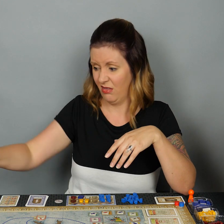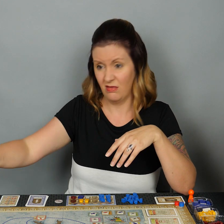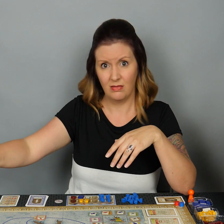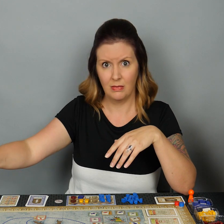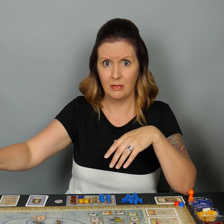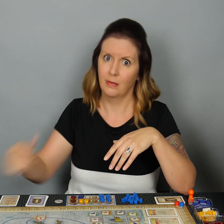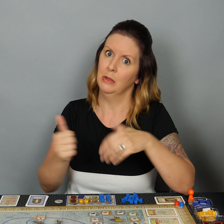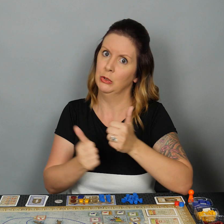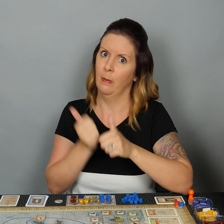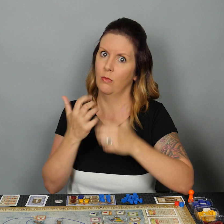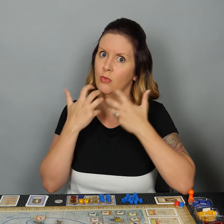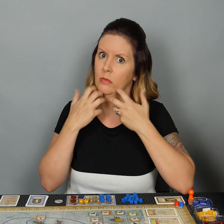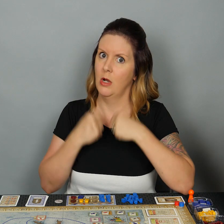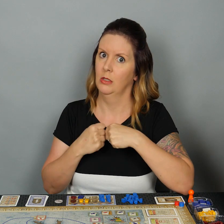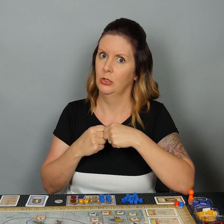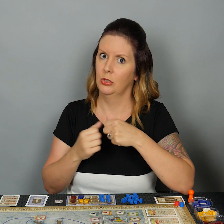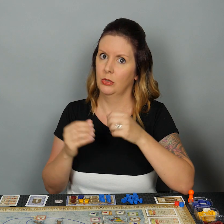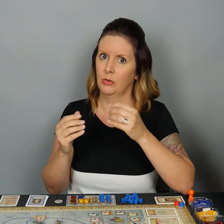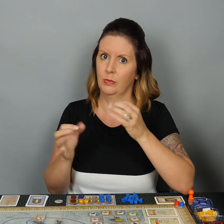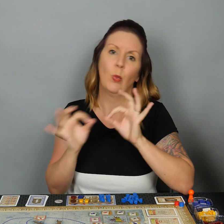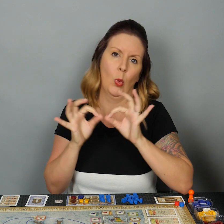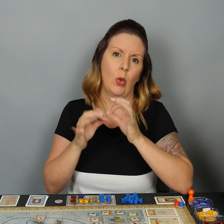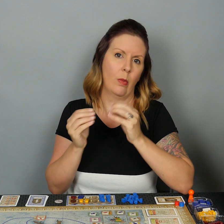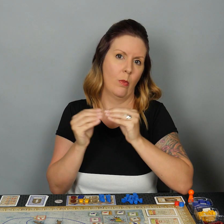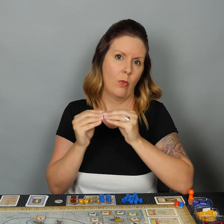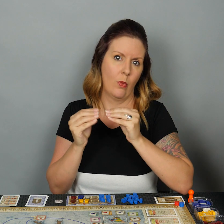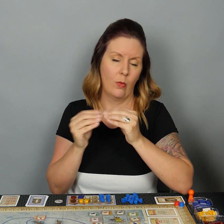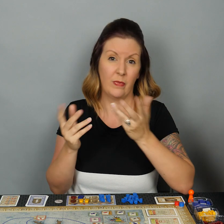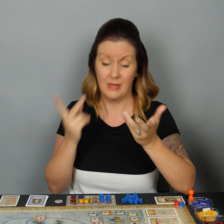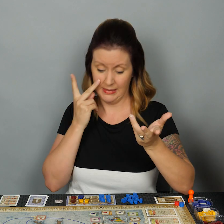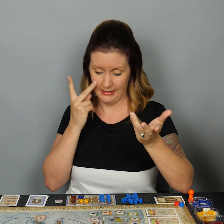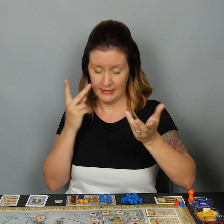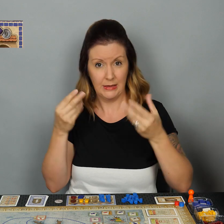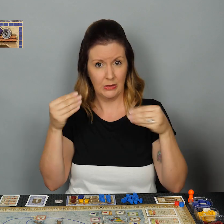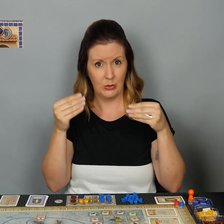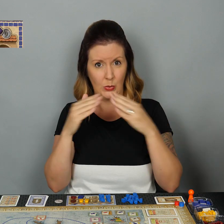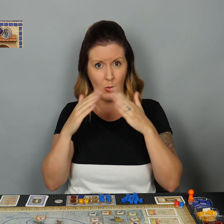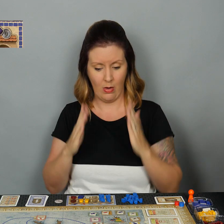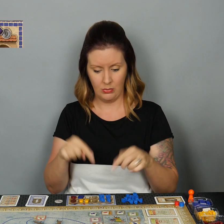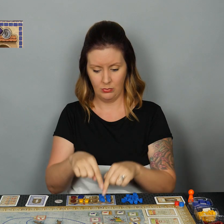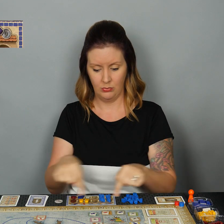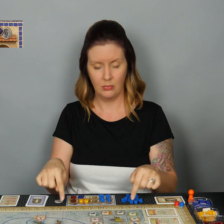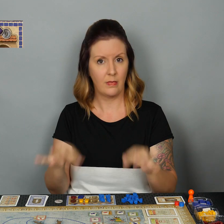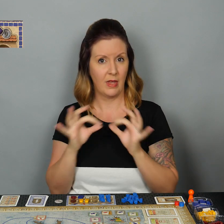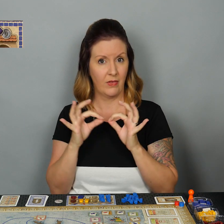The cloth is the most valuable resource of the 3 because it’s worth more.